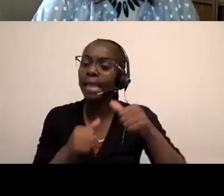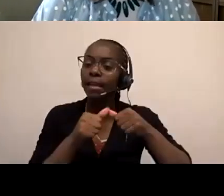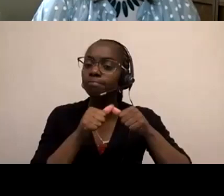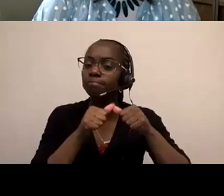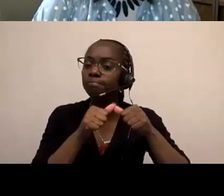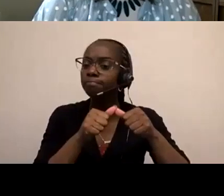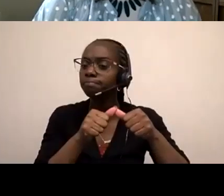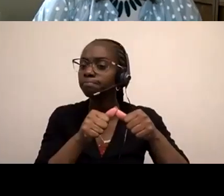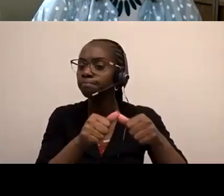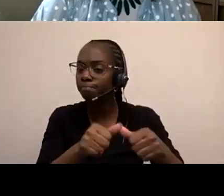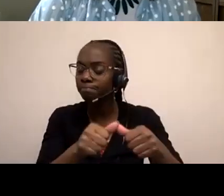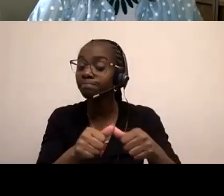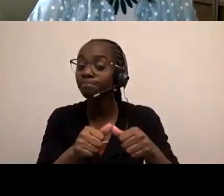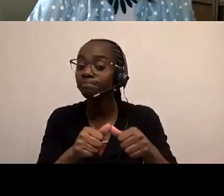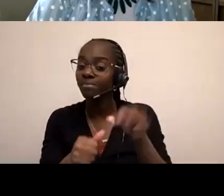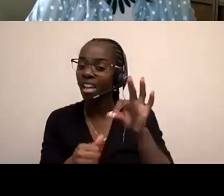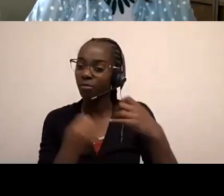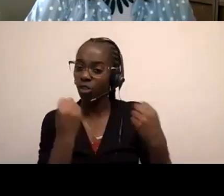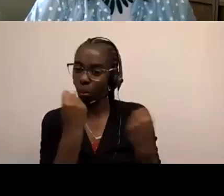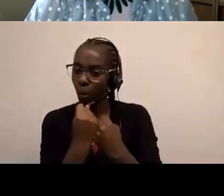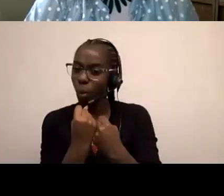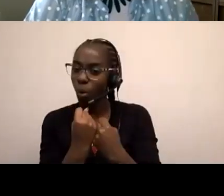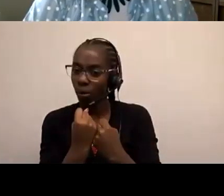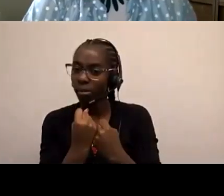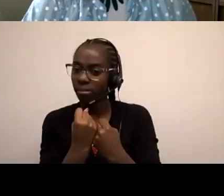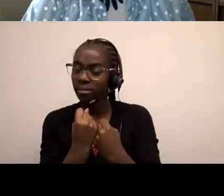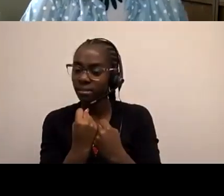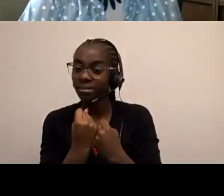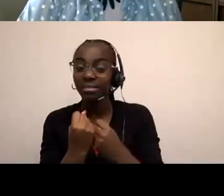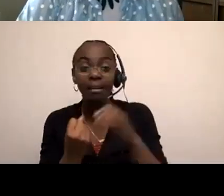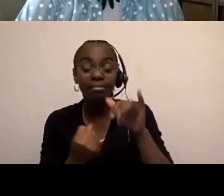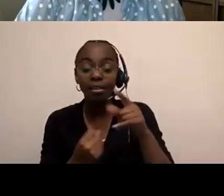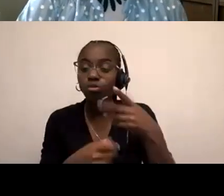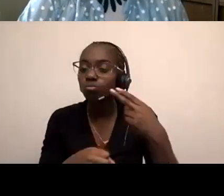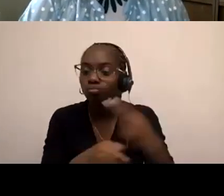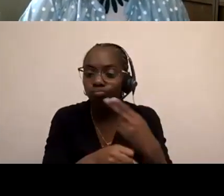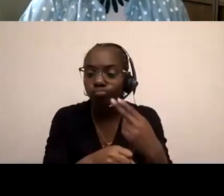SO I WANT TO TALK ABOUT ARE THE CONTINUUM OF SUPPORTS THAT YOU CAN USE THAT